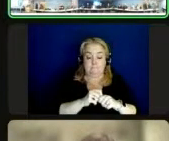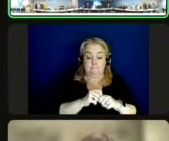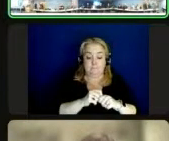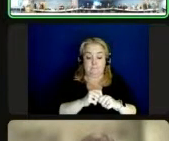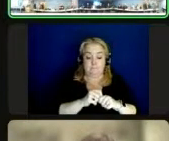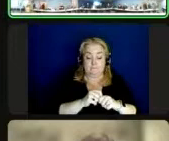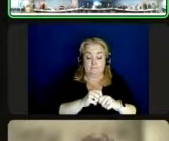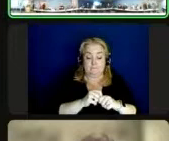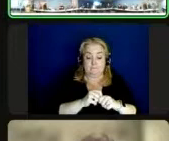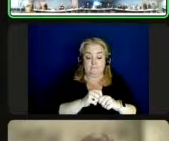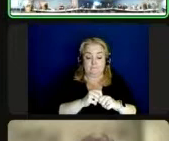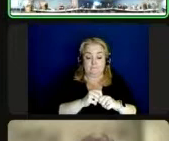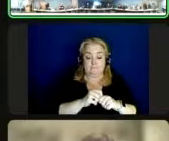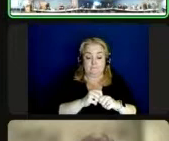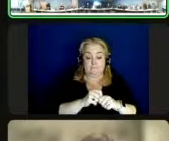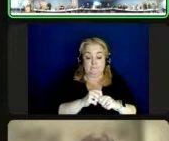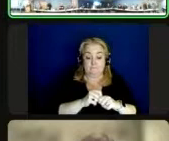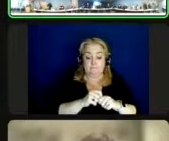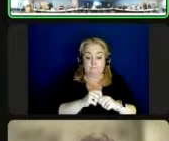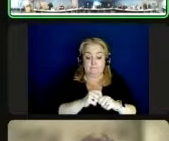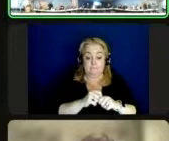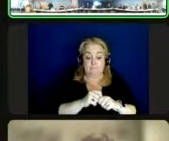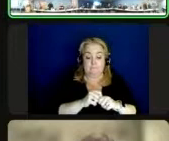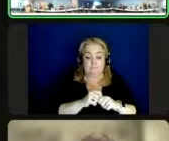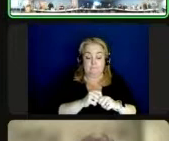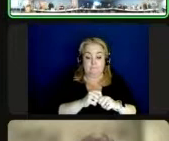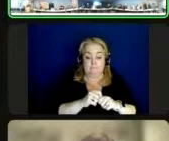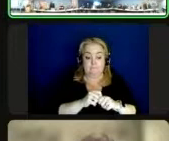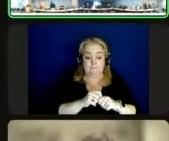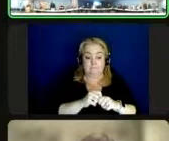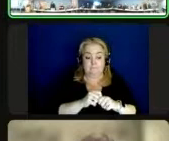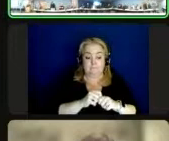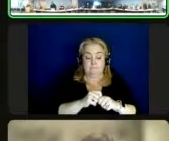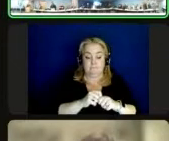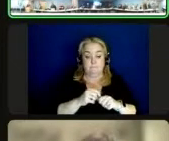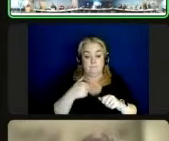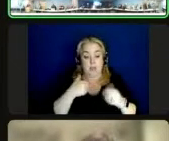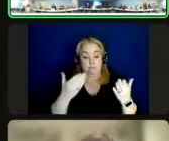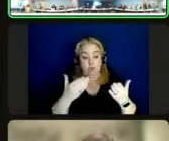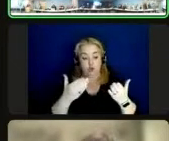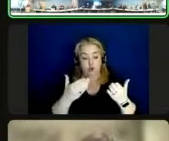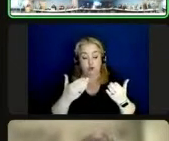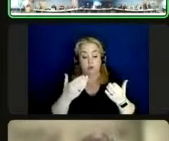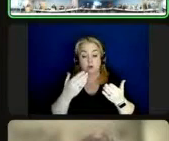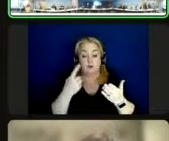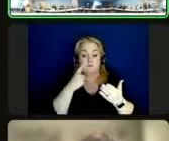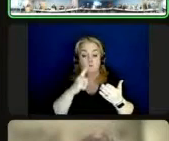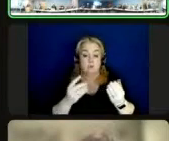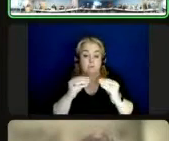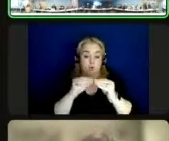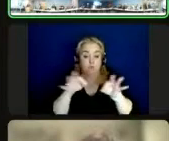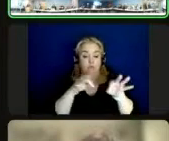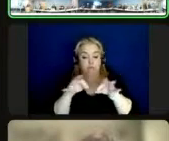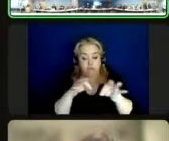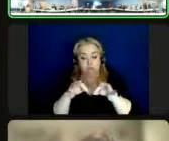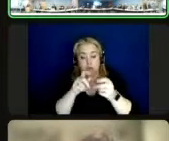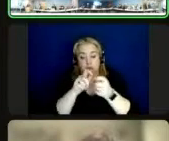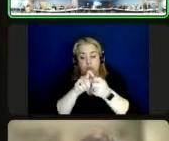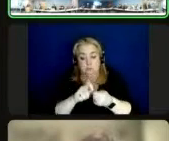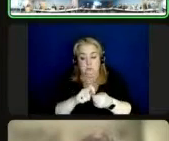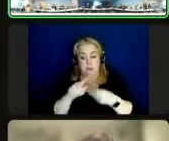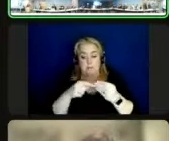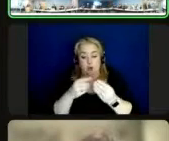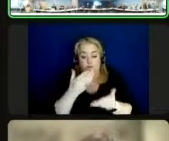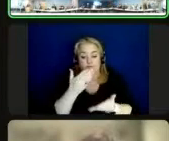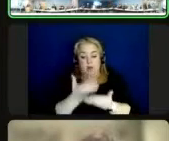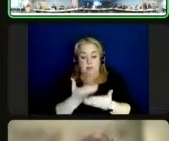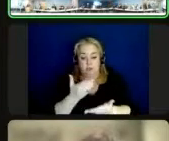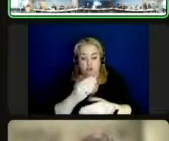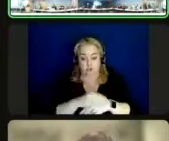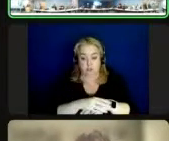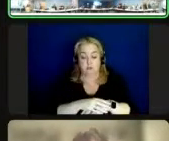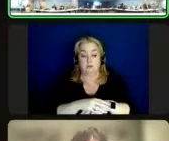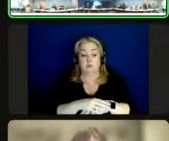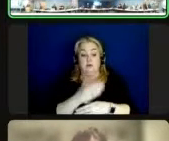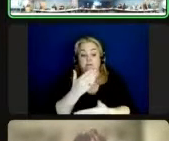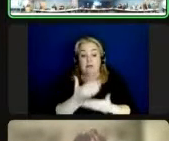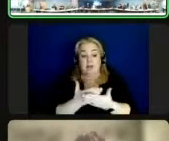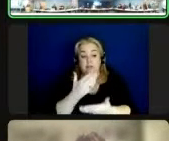SO I'M GOING TO PASS IT OVER